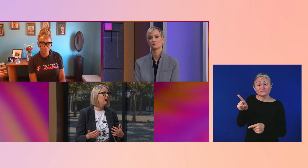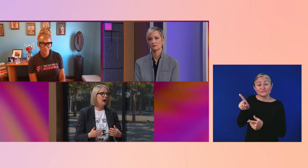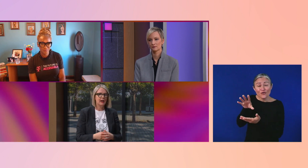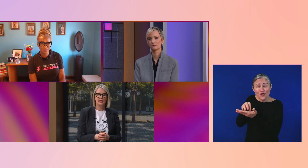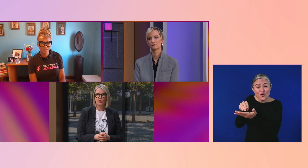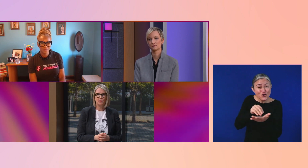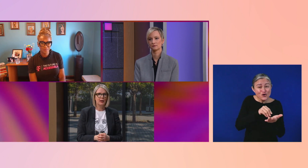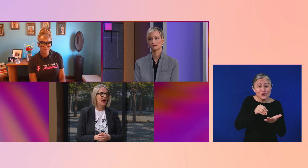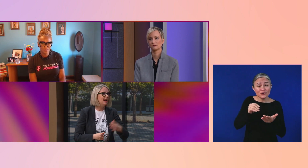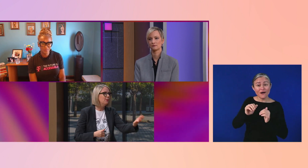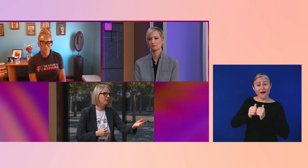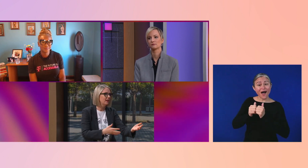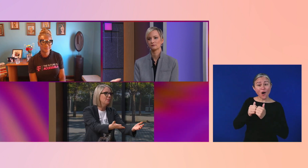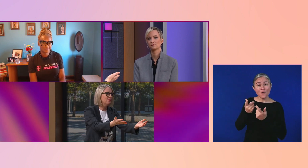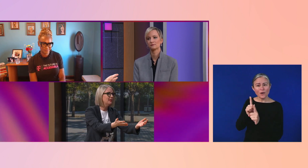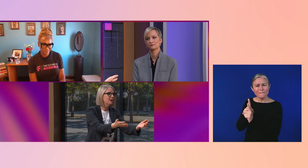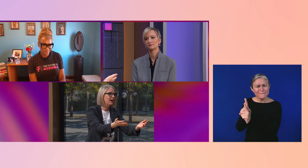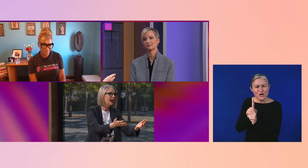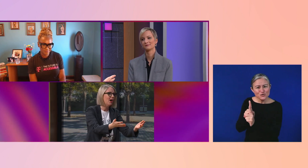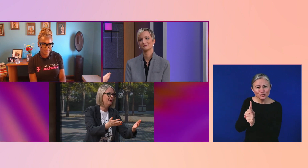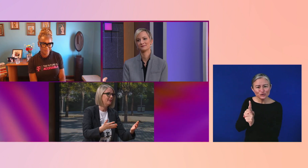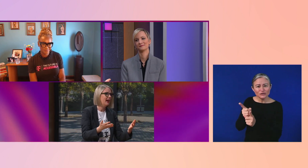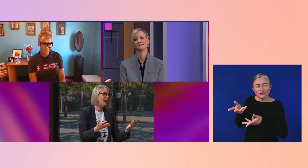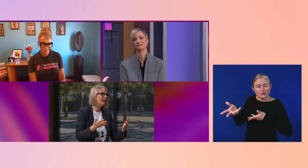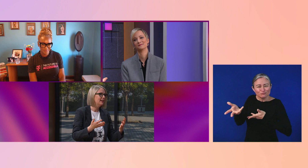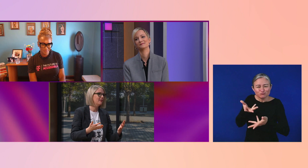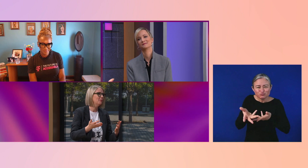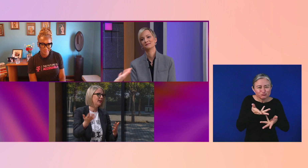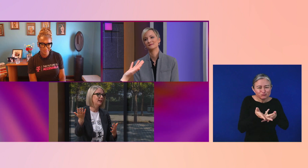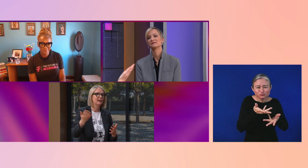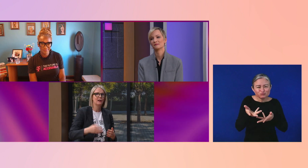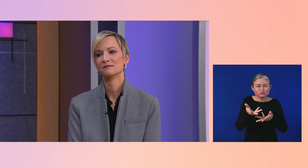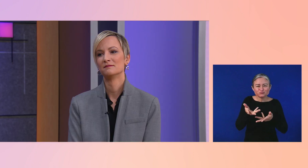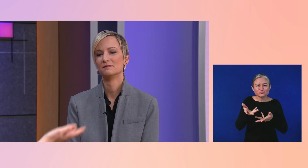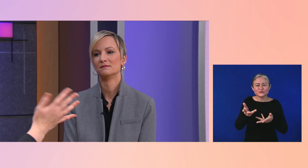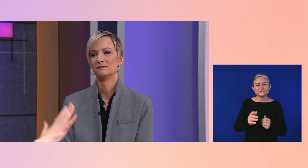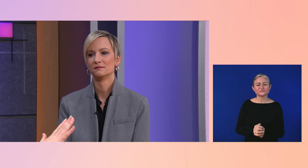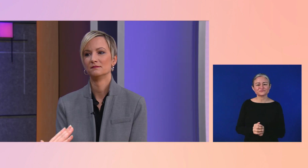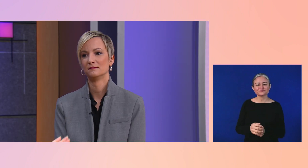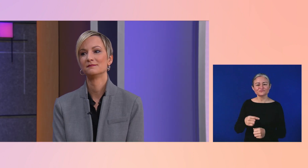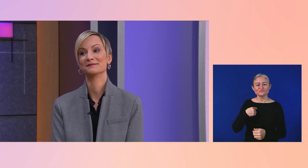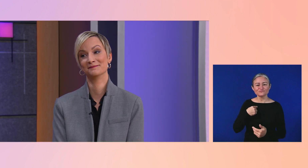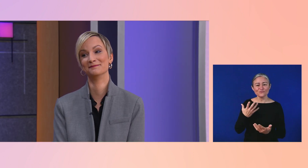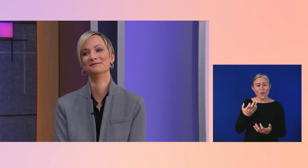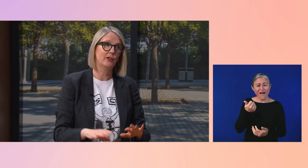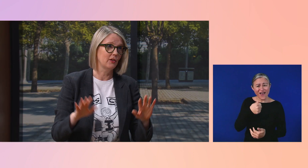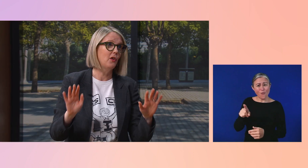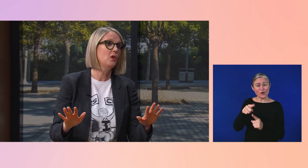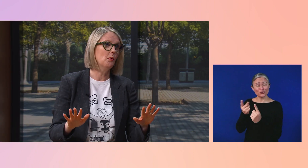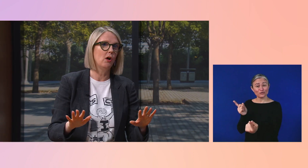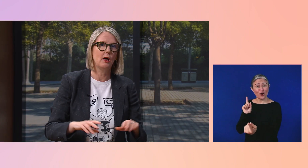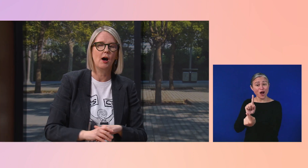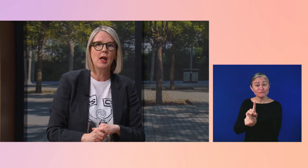I want anyone to come up to you KR and say, "Hey, I need something," and I know they do by the way, because of who you all are.